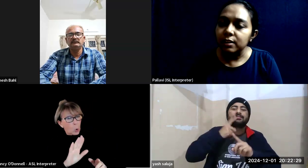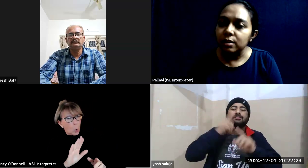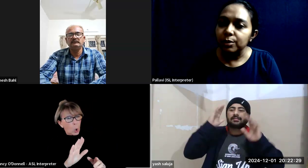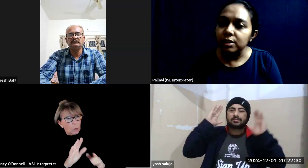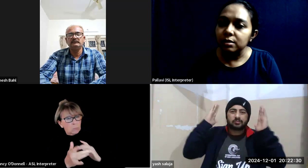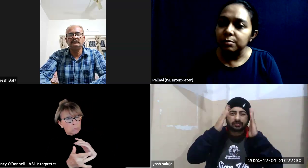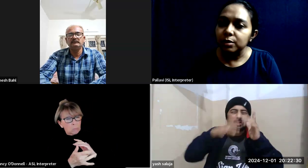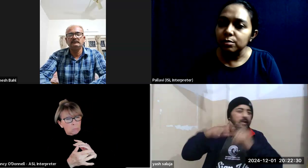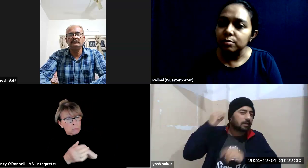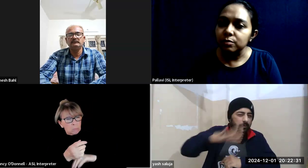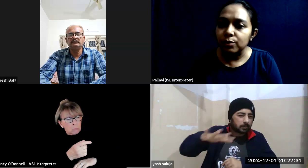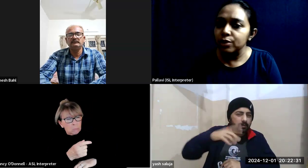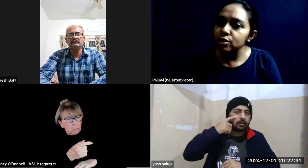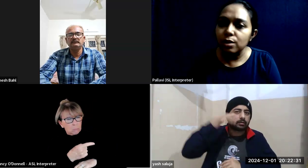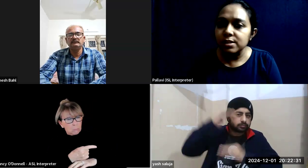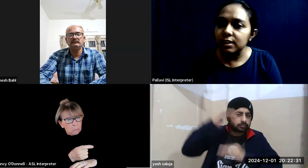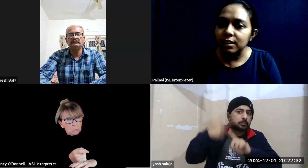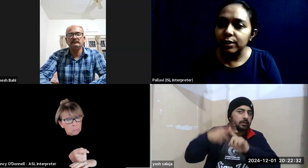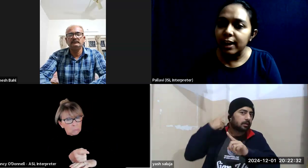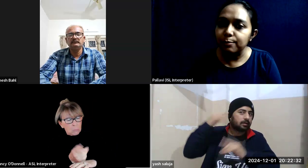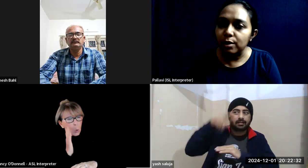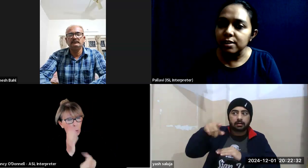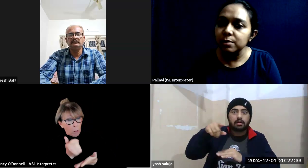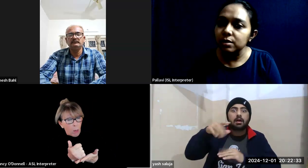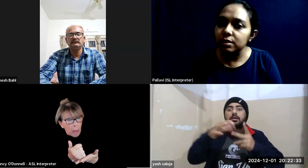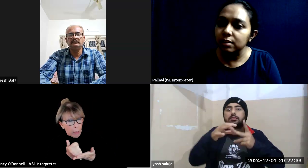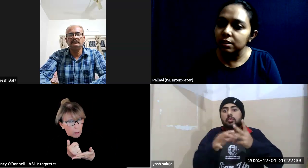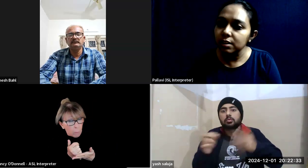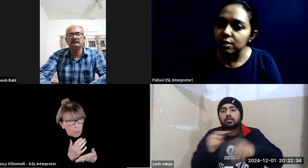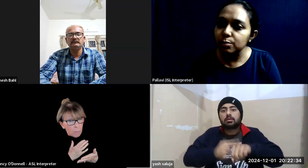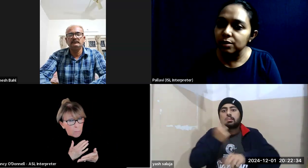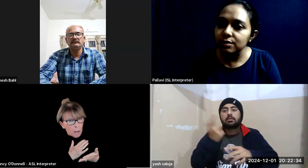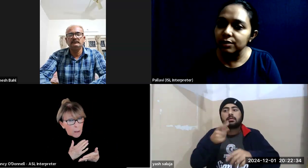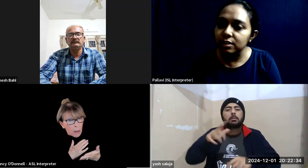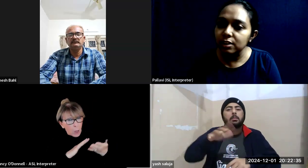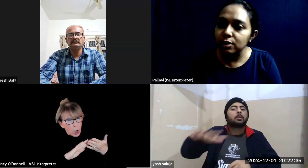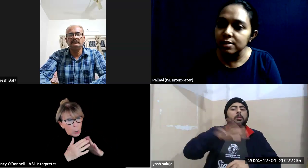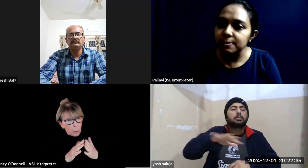maybe like with the, you know, vision loss, I think we have products, but hearing loss, progressive hearing loss,